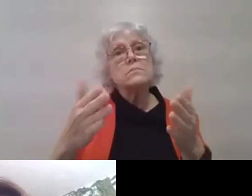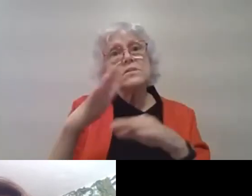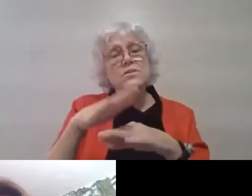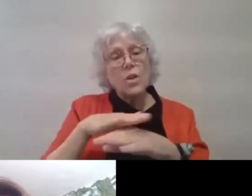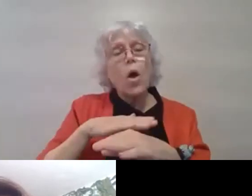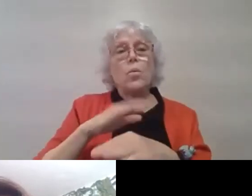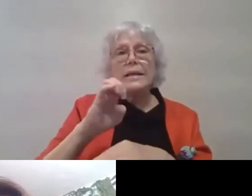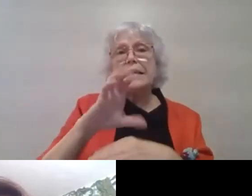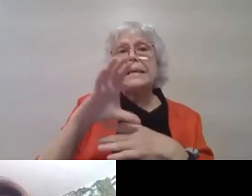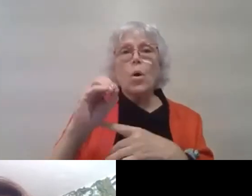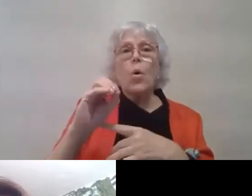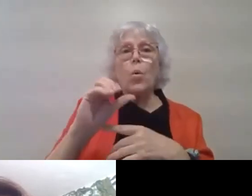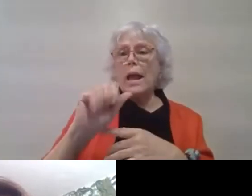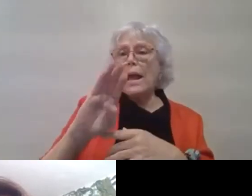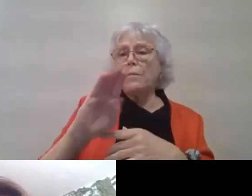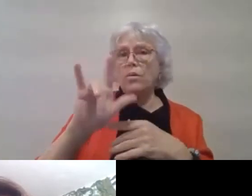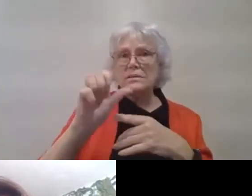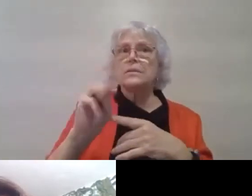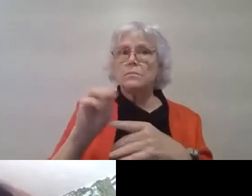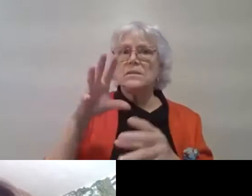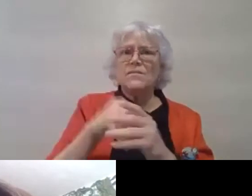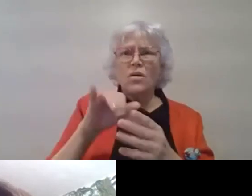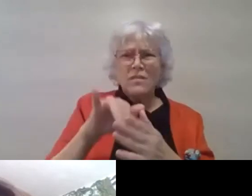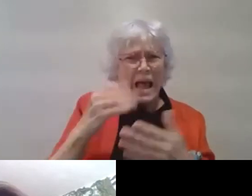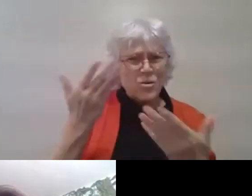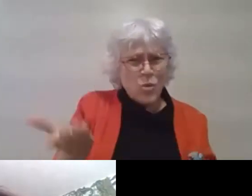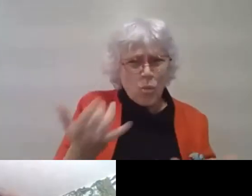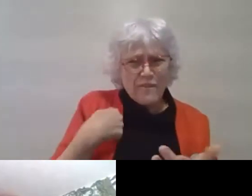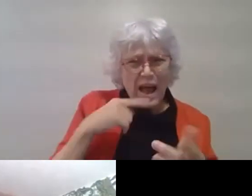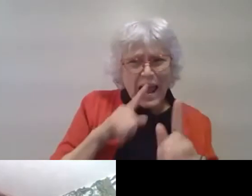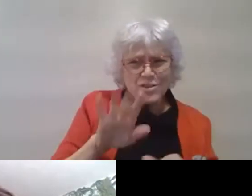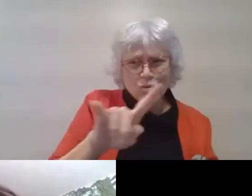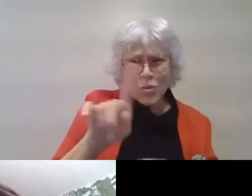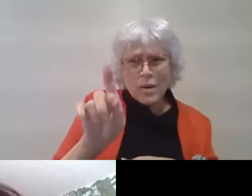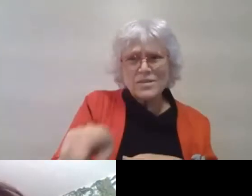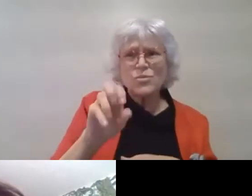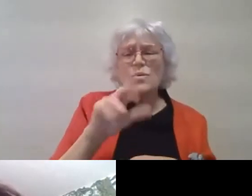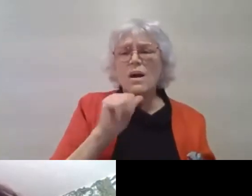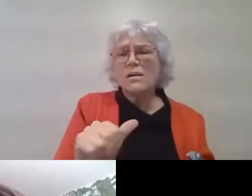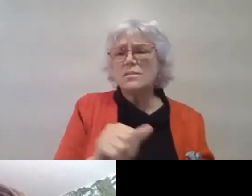plays into that. I hope I answered that question . Yeah, some of the stuff